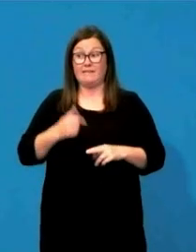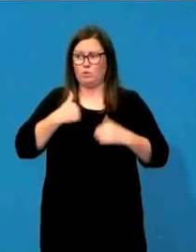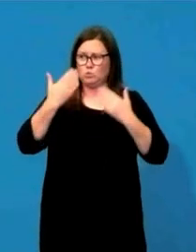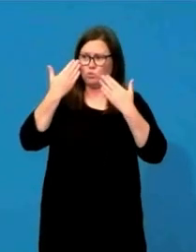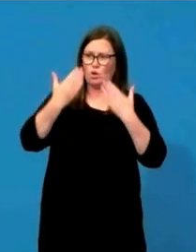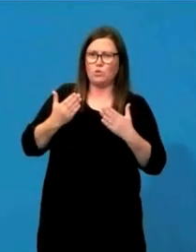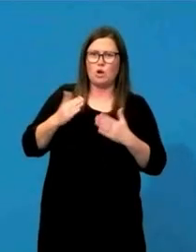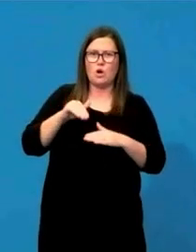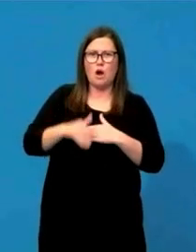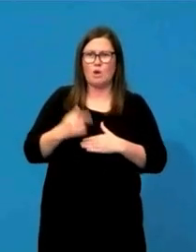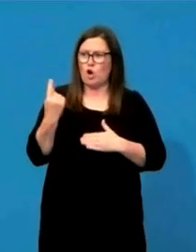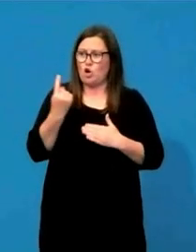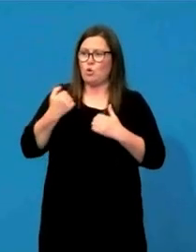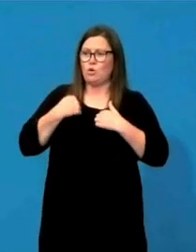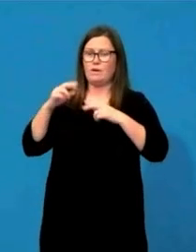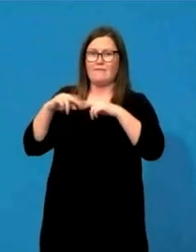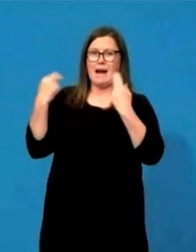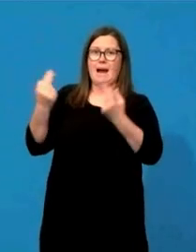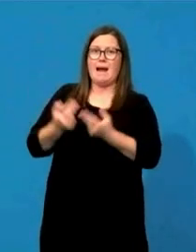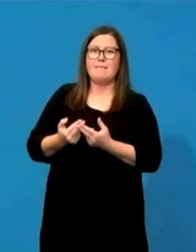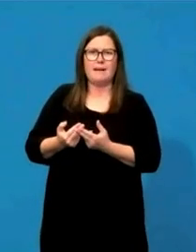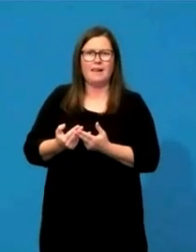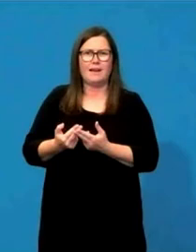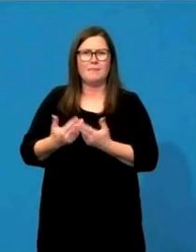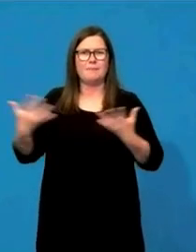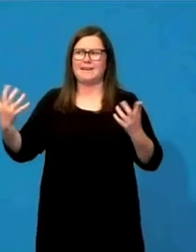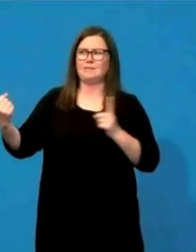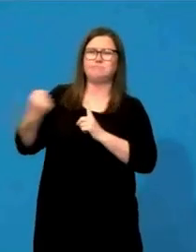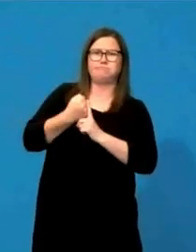who you are as a person.